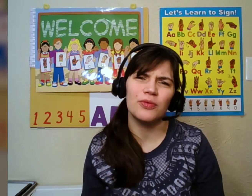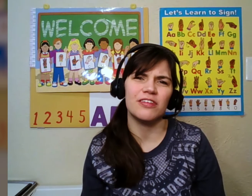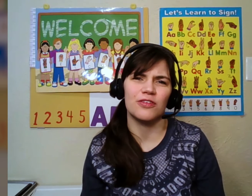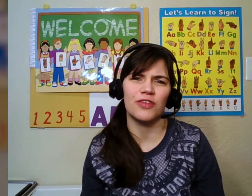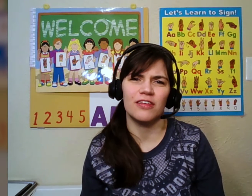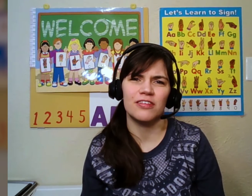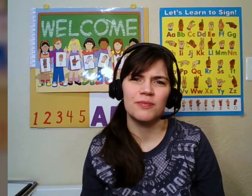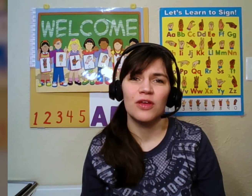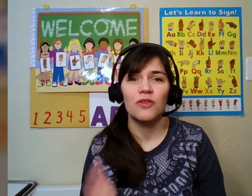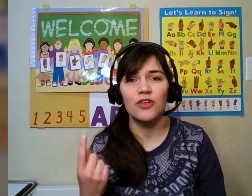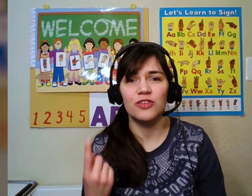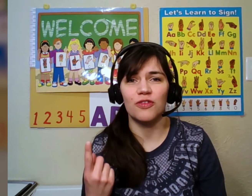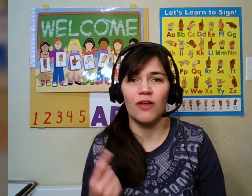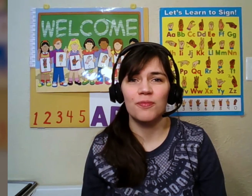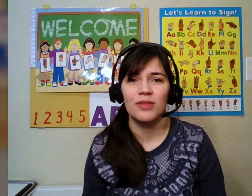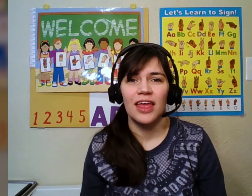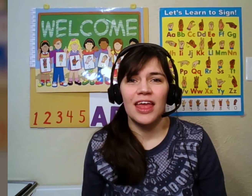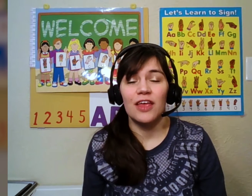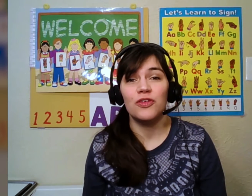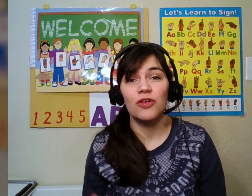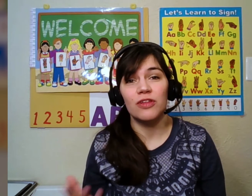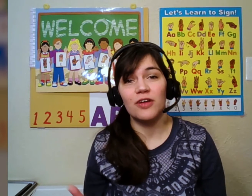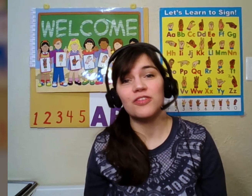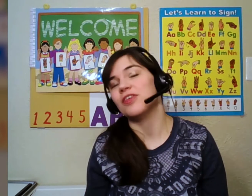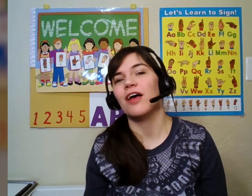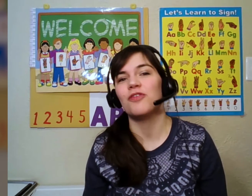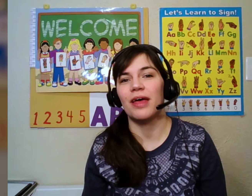a couple reasons for this. First of all, if you know the letters of the alphabet,